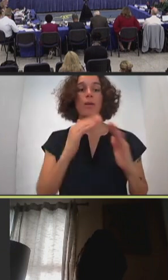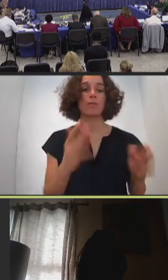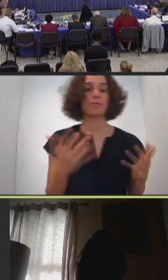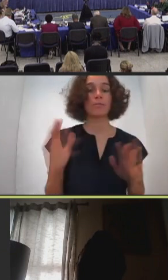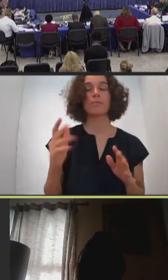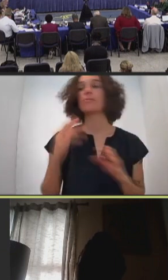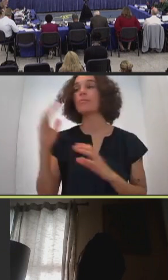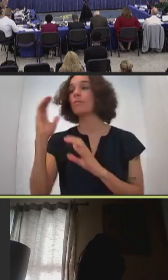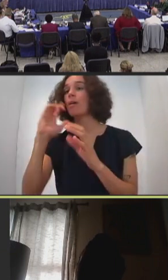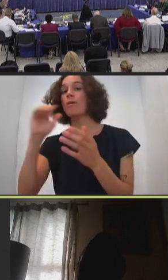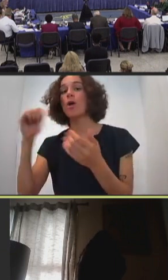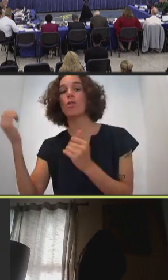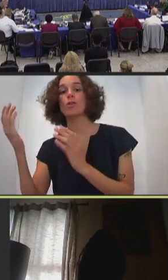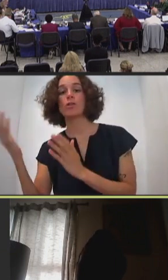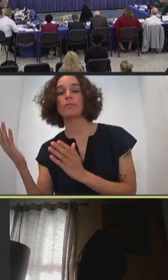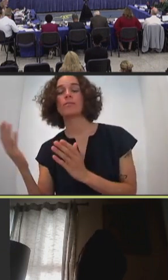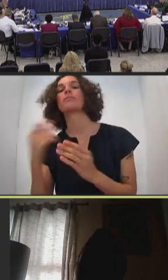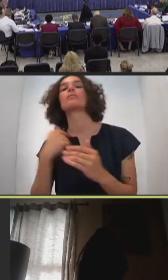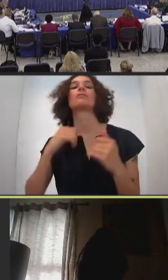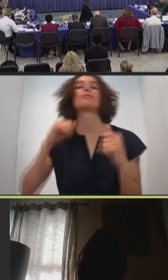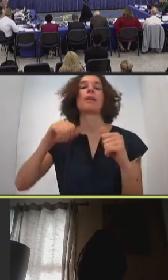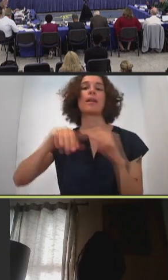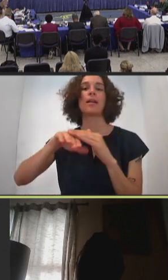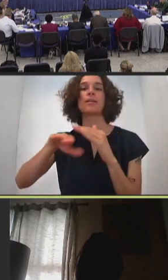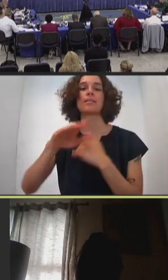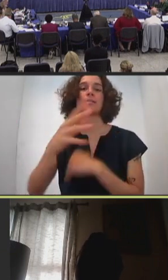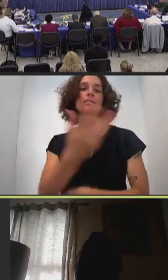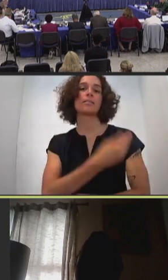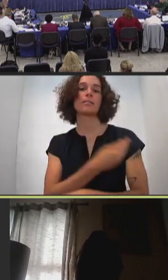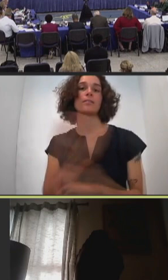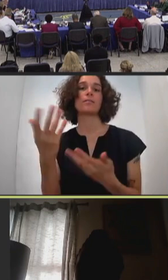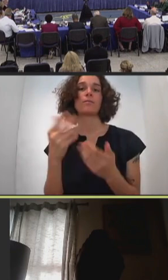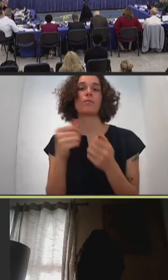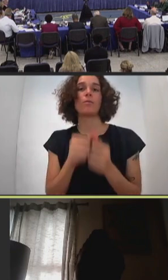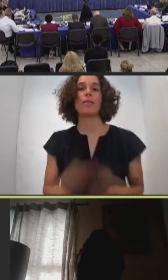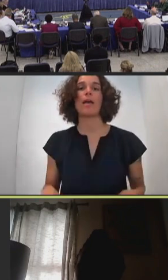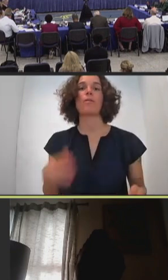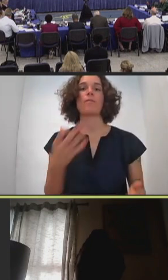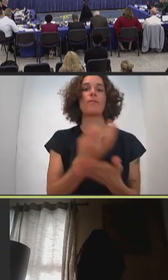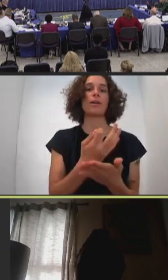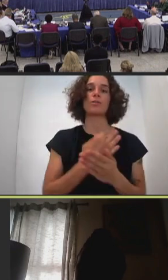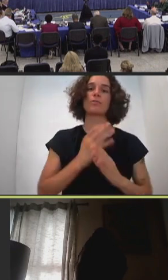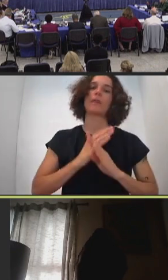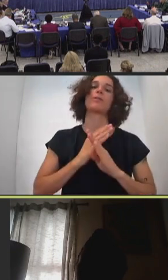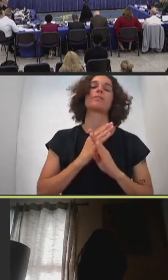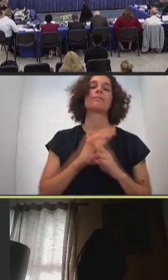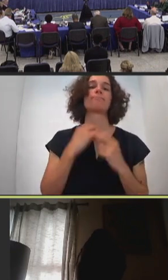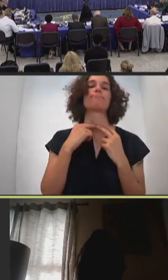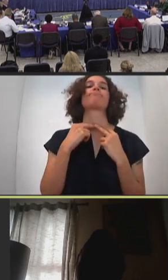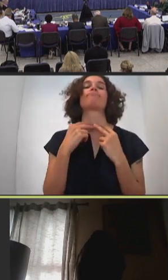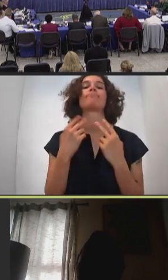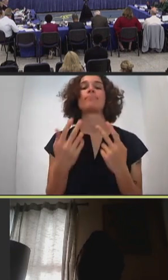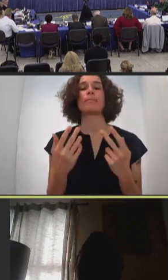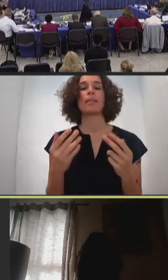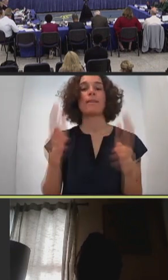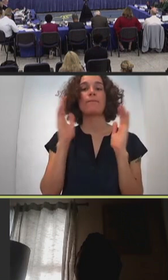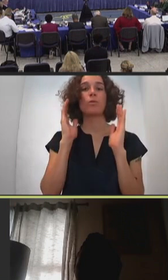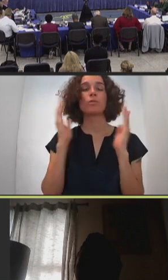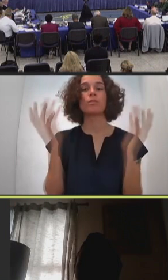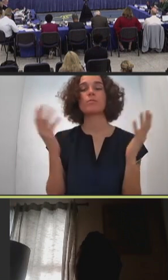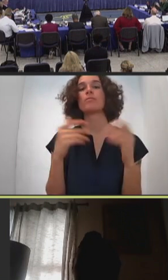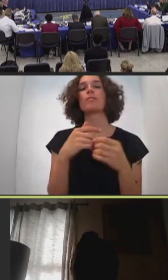able to access vaccine services without financial barriers focusing on equity and inclusion. And we